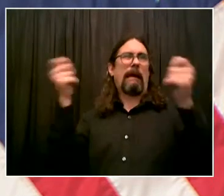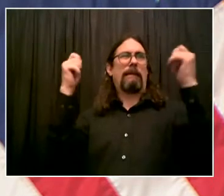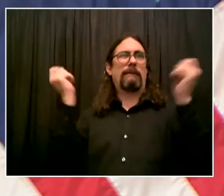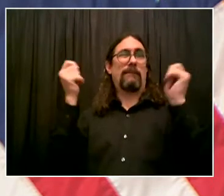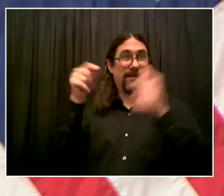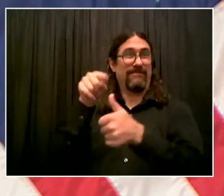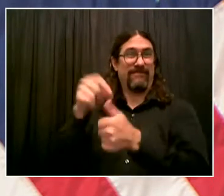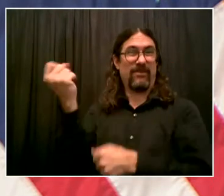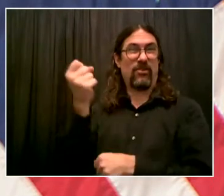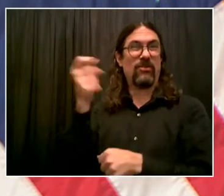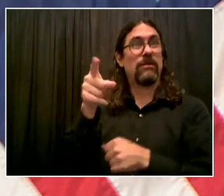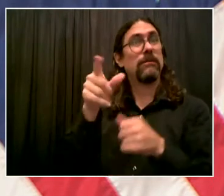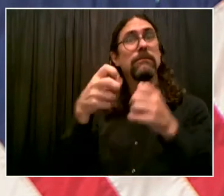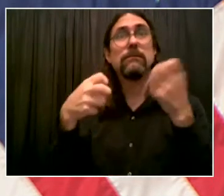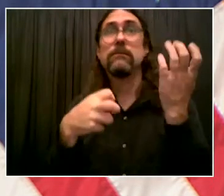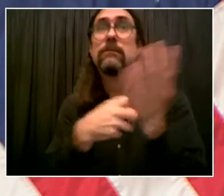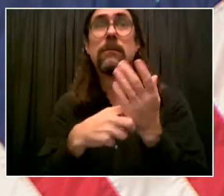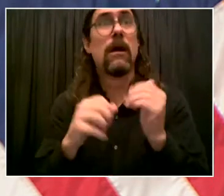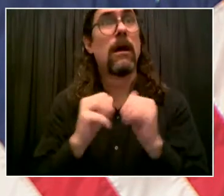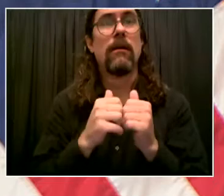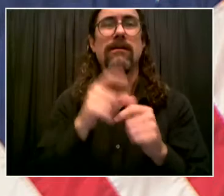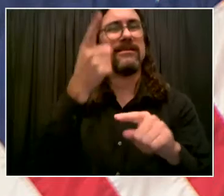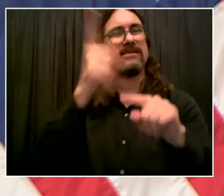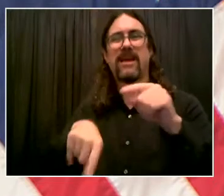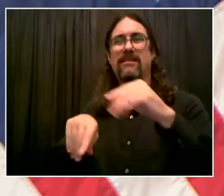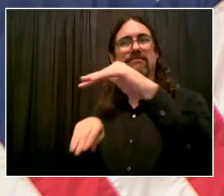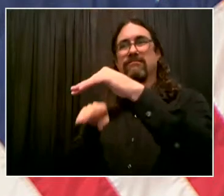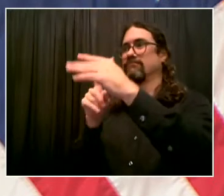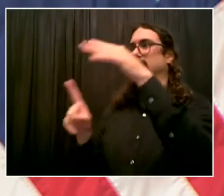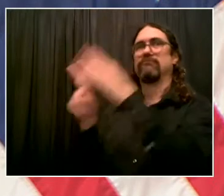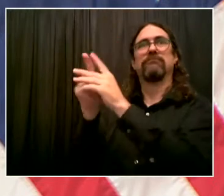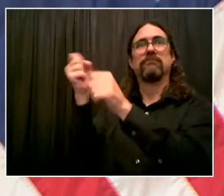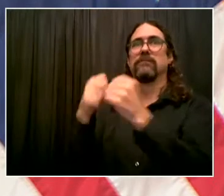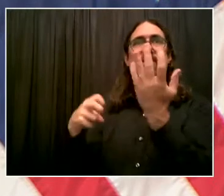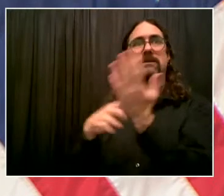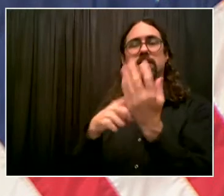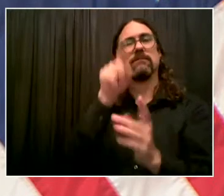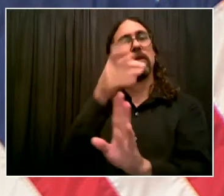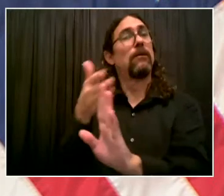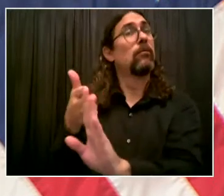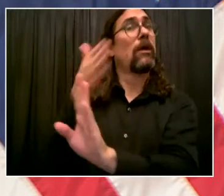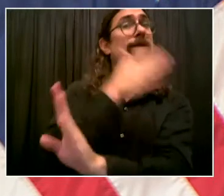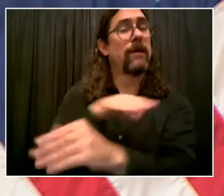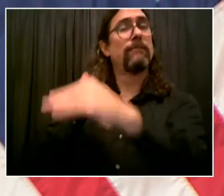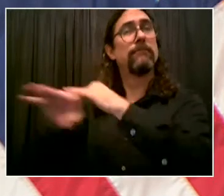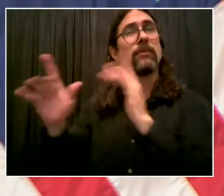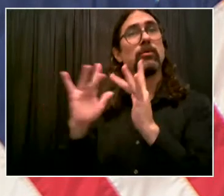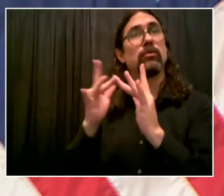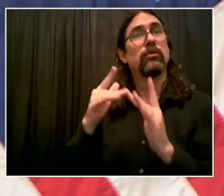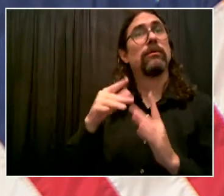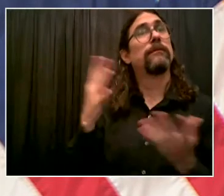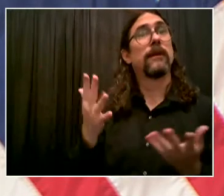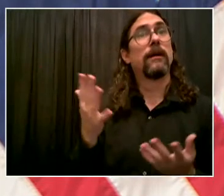REAR OF THE MUSEUM. TICKETS WILL NOT BE SOLD AT THE GATE. THEY MUST BE PURCHASED AHEAD